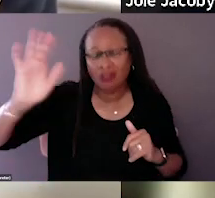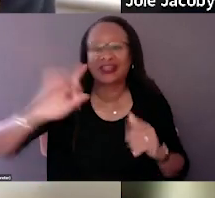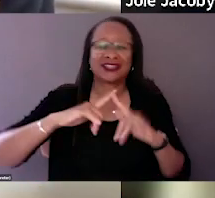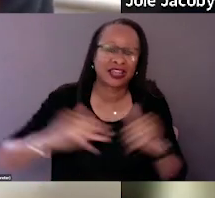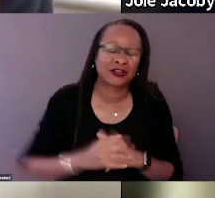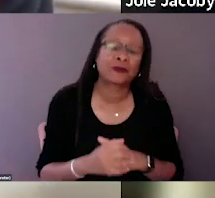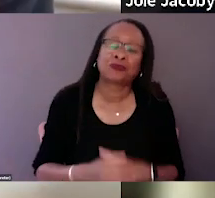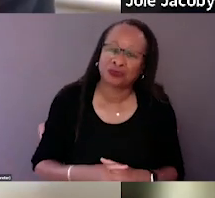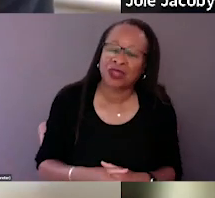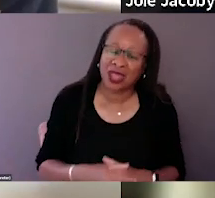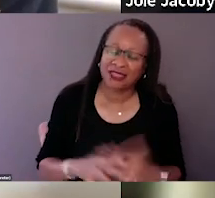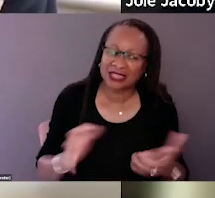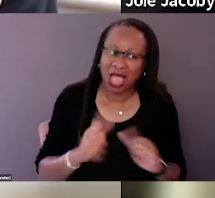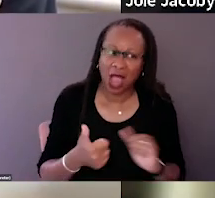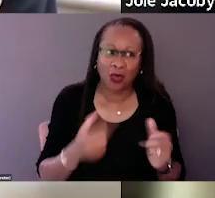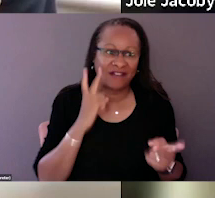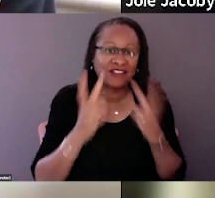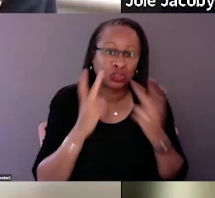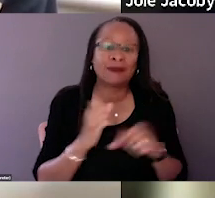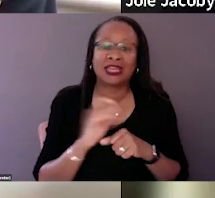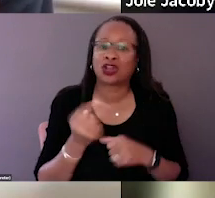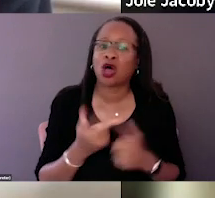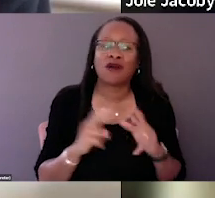how do we make this always feel super compelling and interesting to watch,